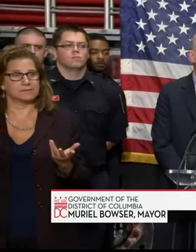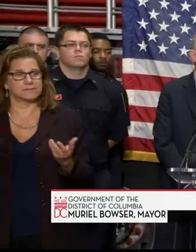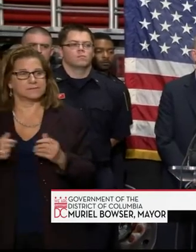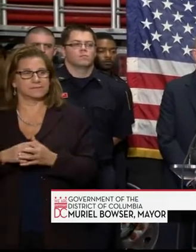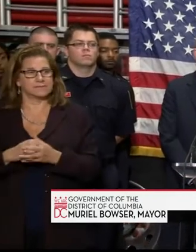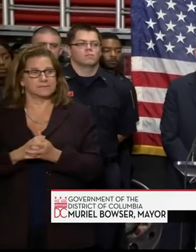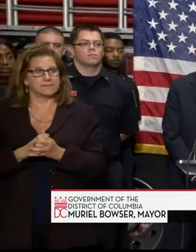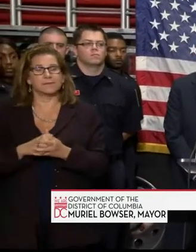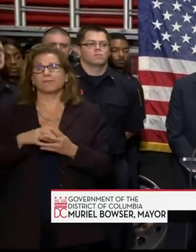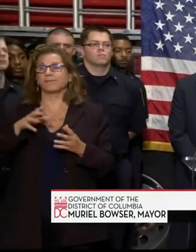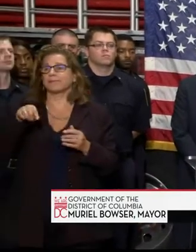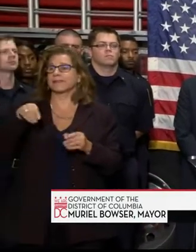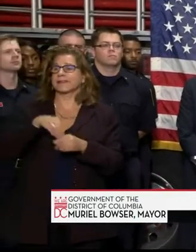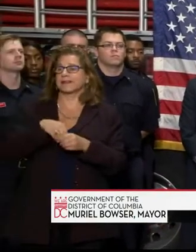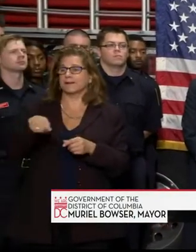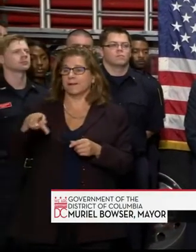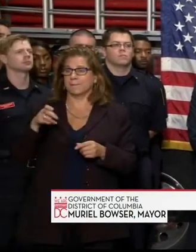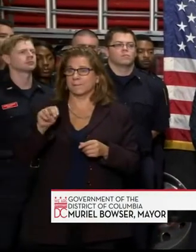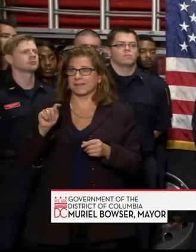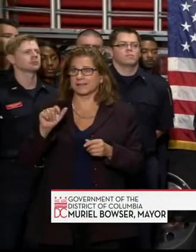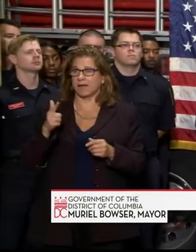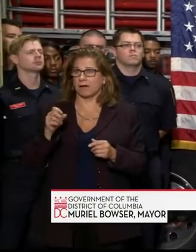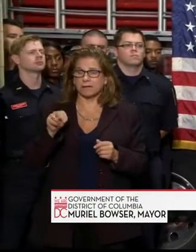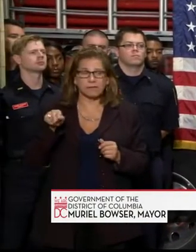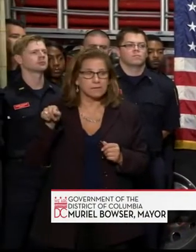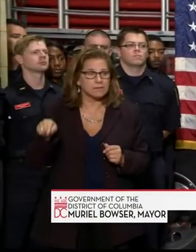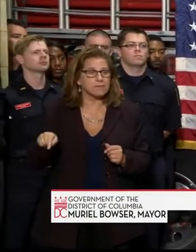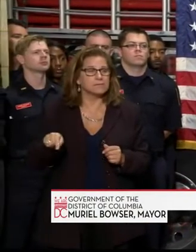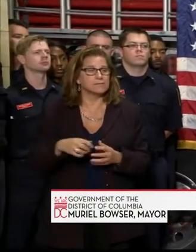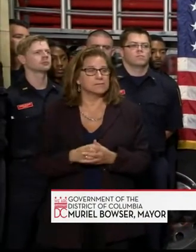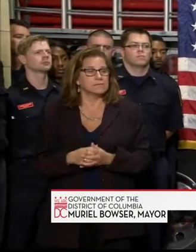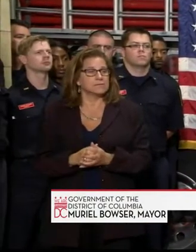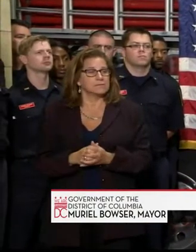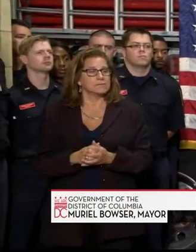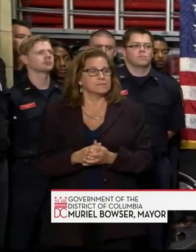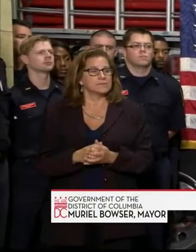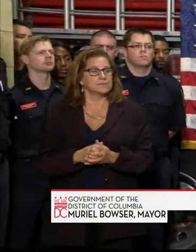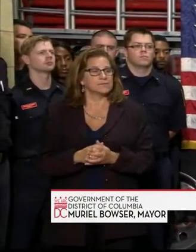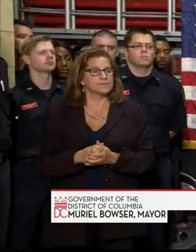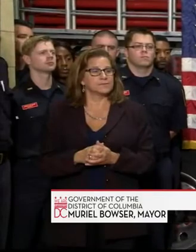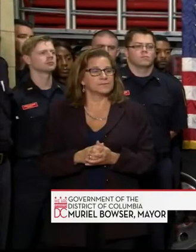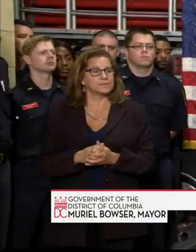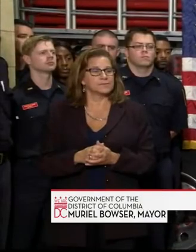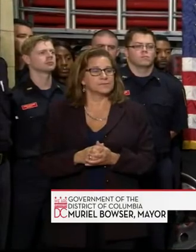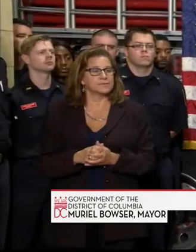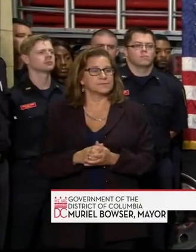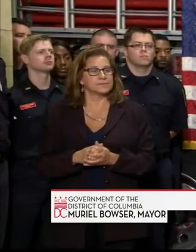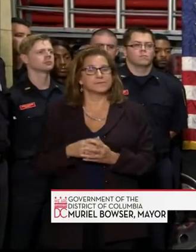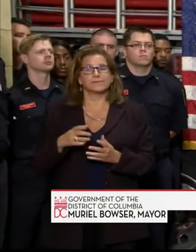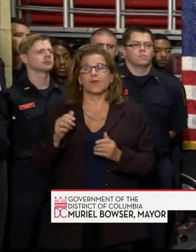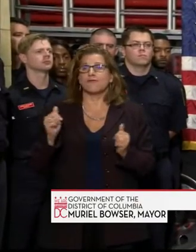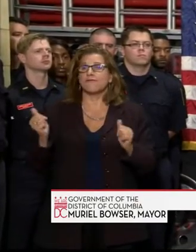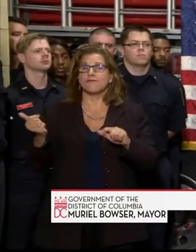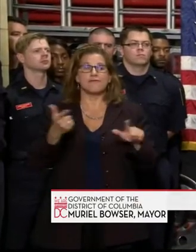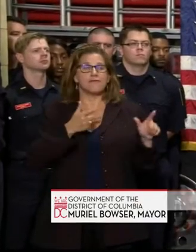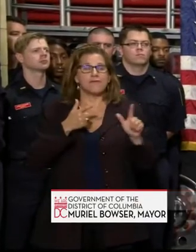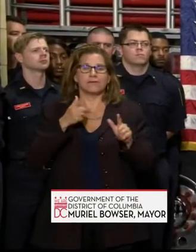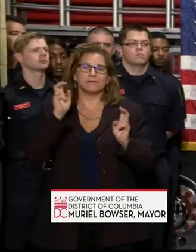TODAY WE JOIN OUR BROTHERS AND SISTERS HERE IN D.C., NEW YORK AND IN PENNSYLVANIA AND ACROSS THE NATION IN HONORING NEARLY